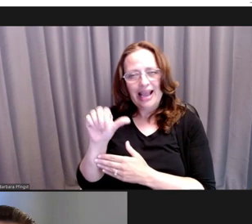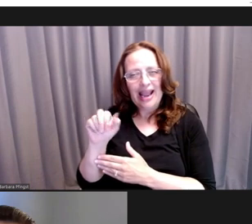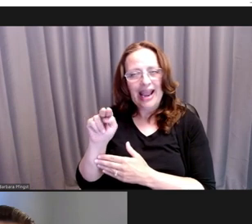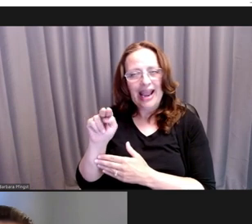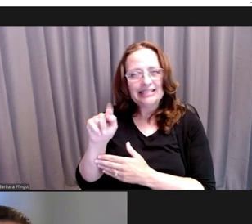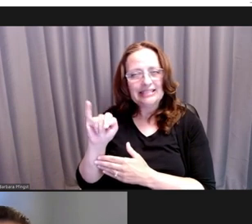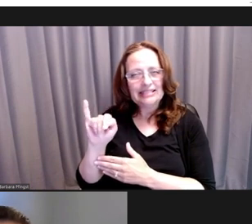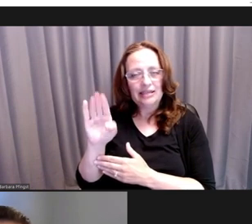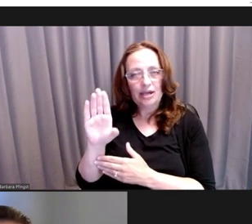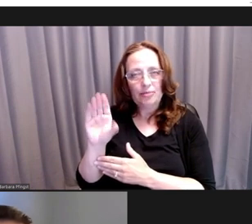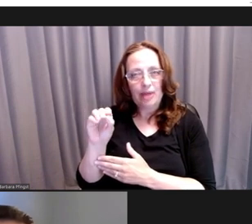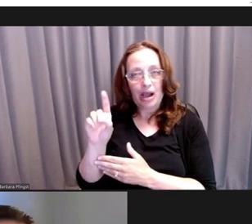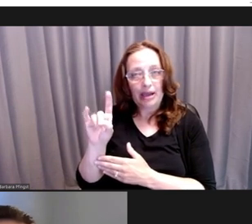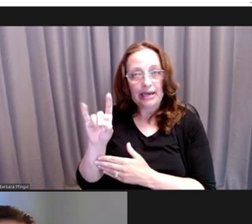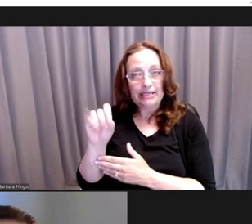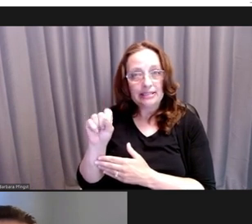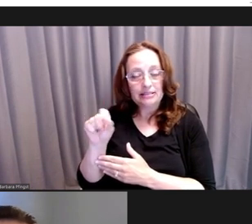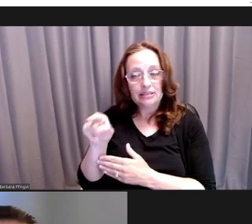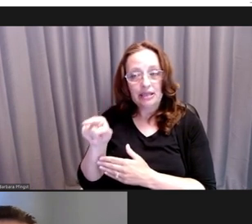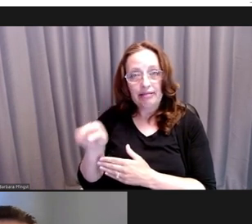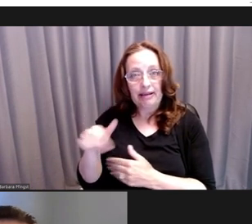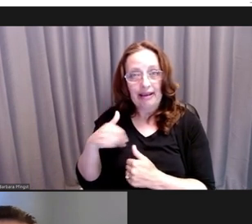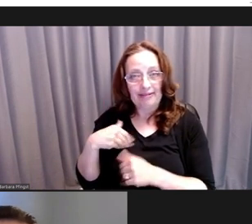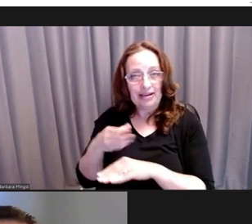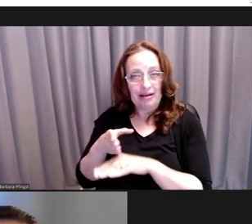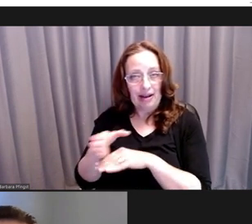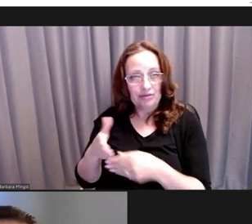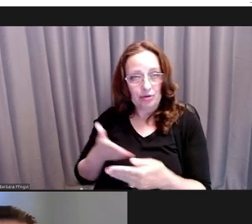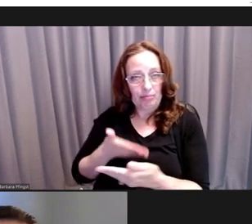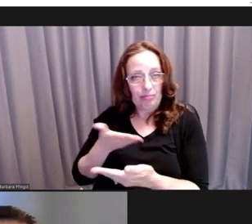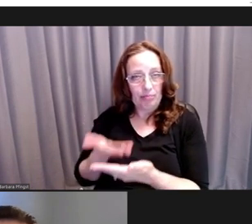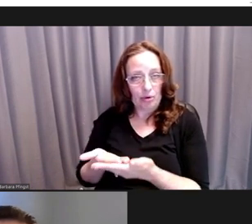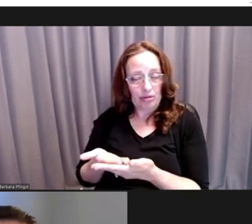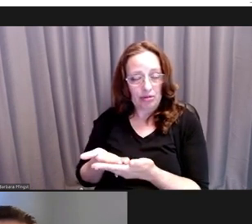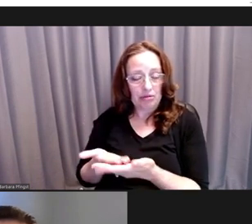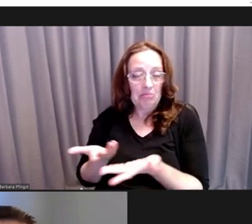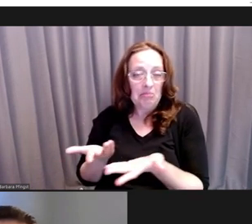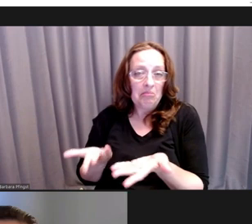for hearing loss. I mentioned the blood spot test. It's an interesting idea. You collected